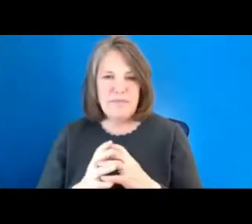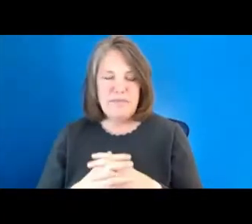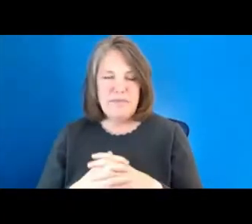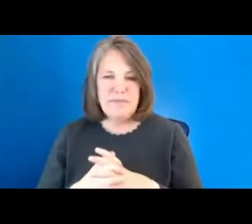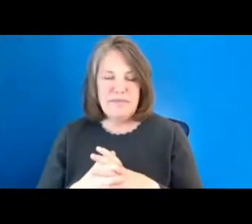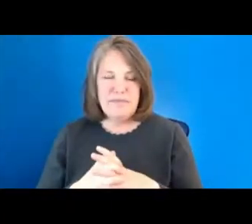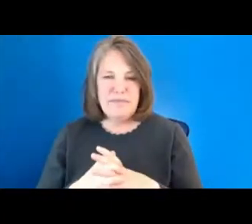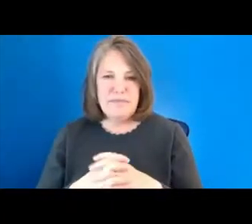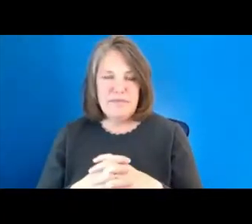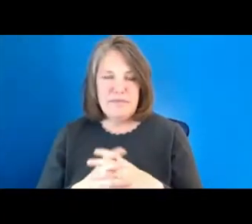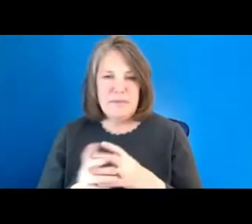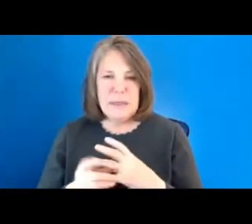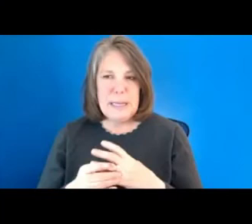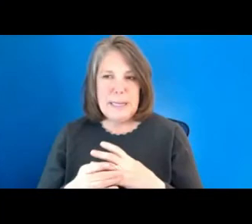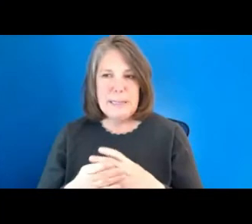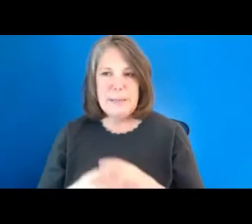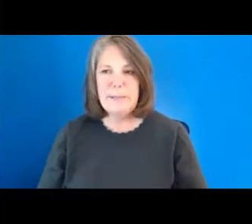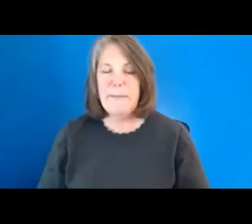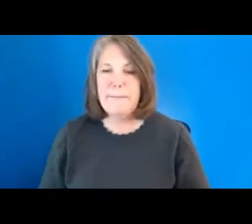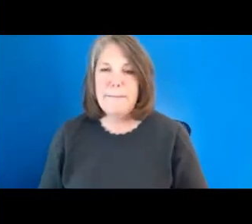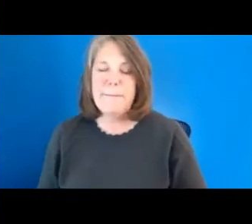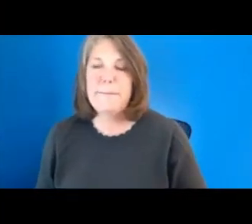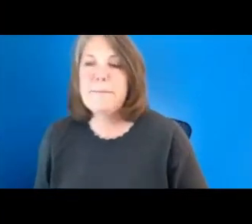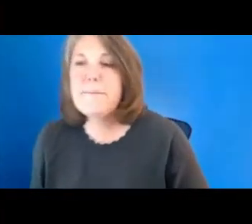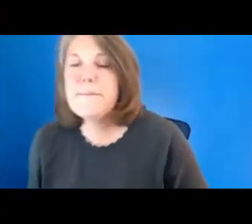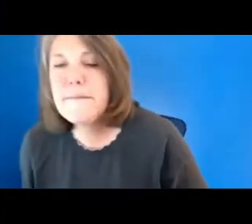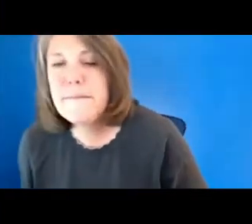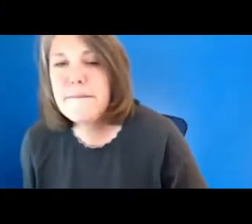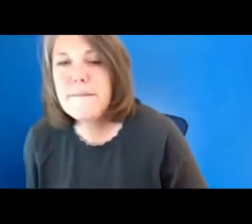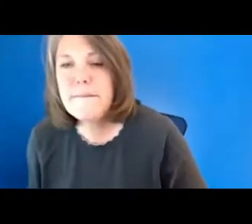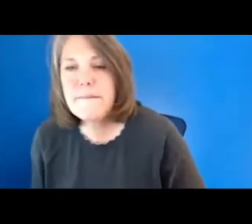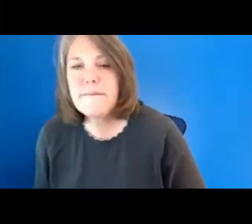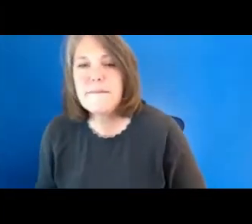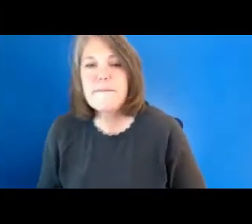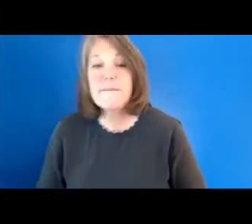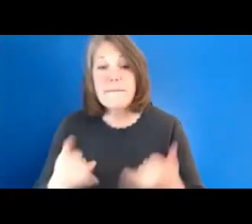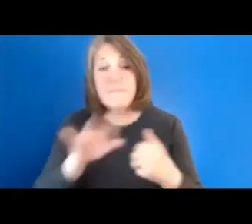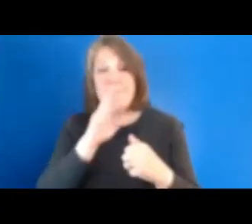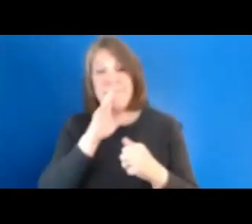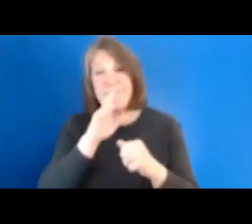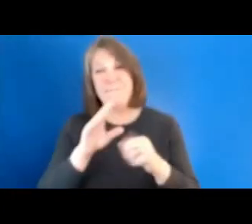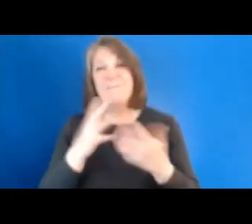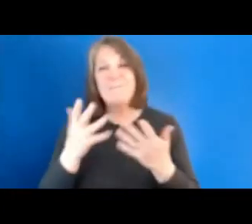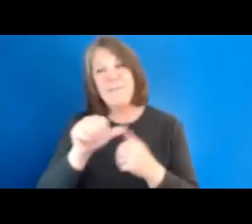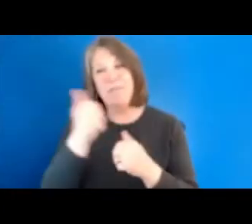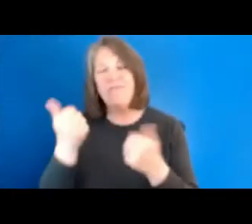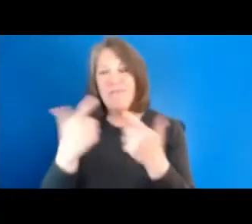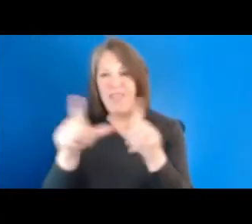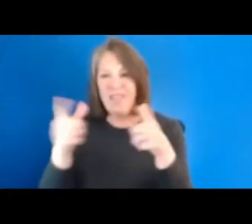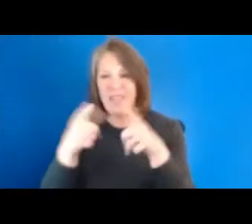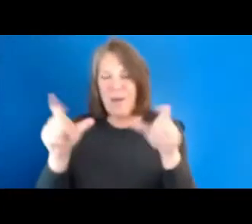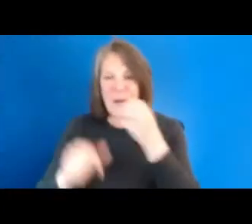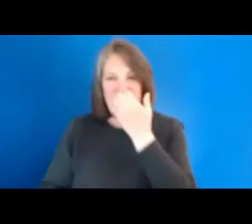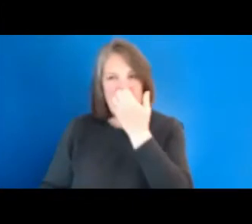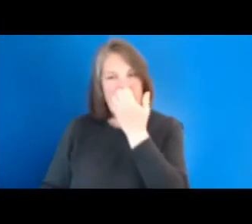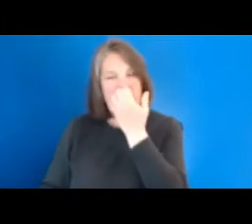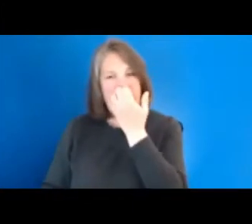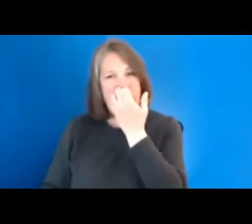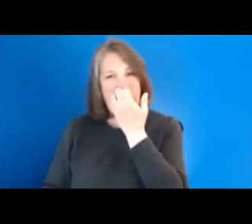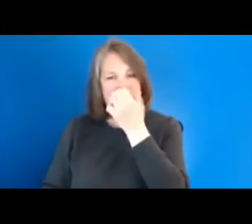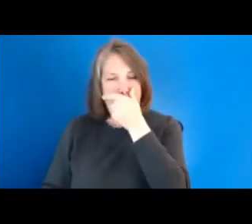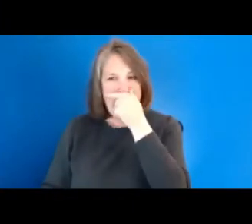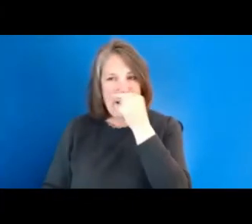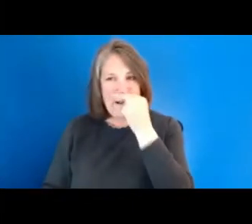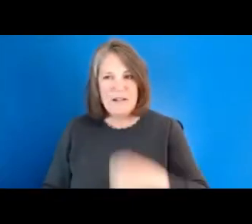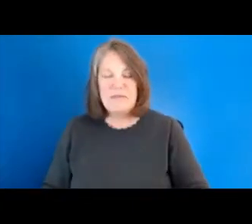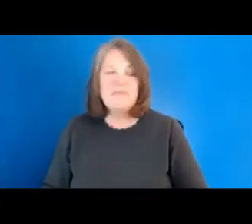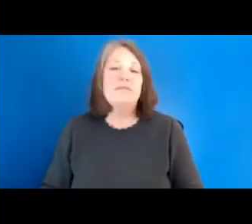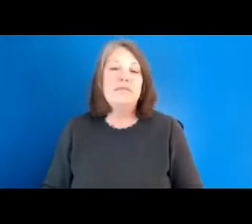16:39:09 >> SPEAKER: [SPEAKING FOREIGN LANGUAGE] 16:39:18 >> RICK PEDOLSKY: And the slideshow.